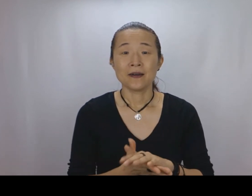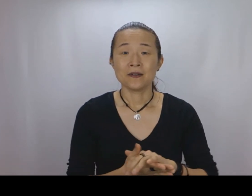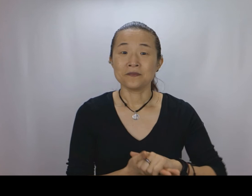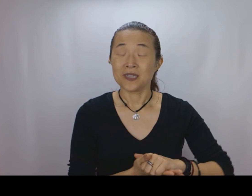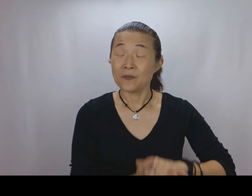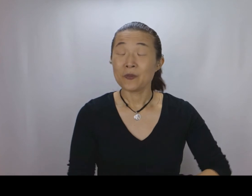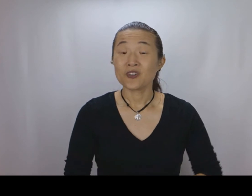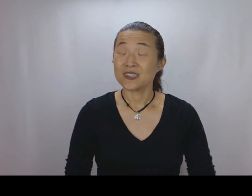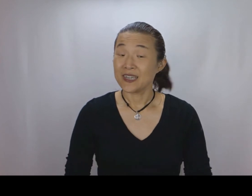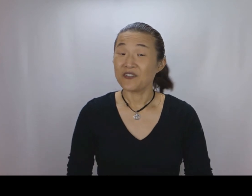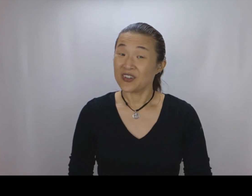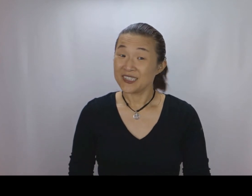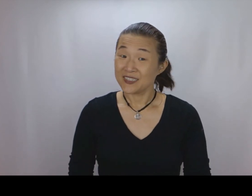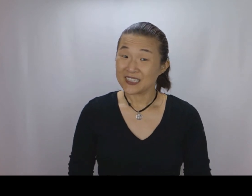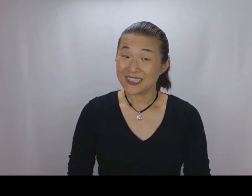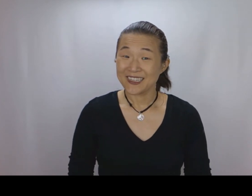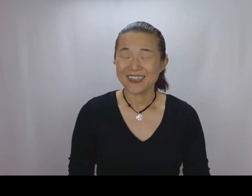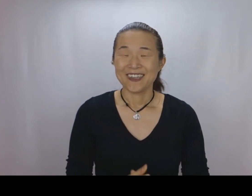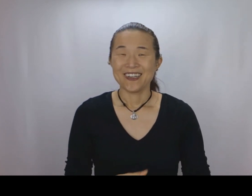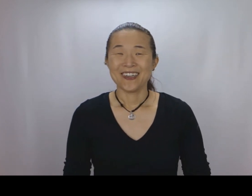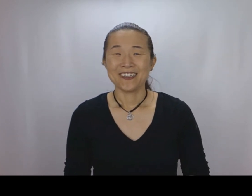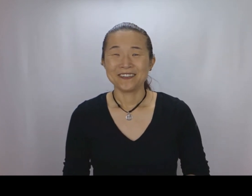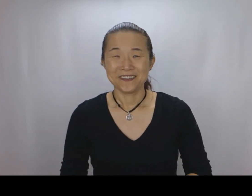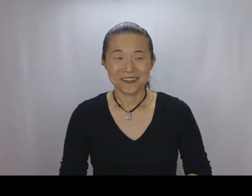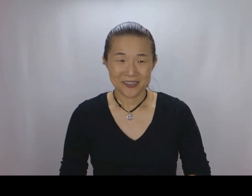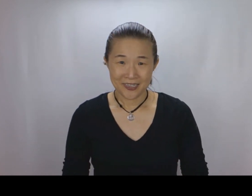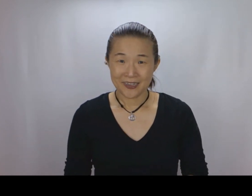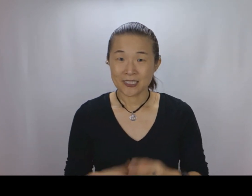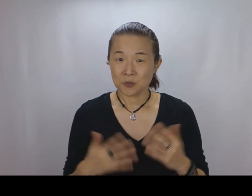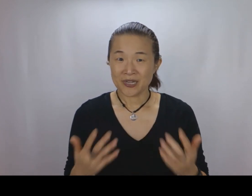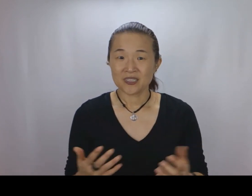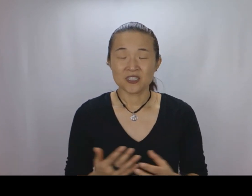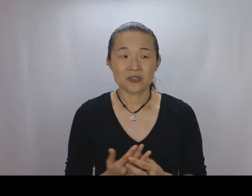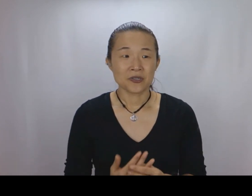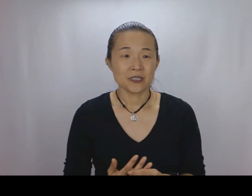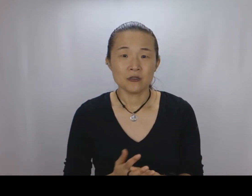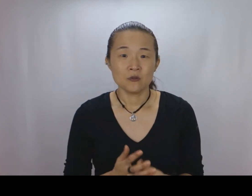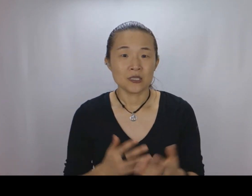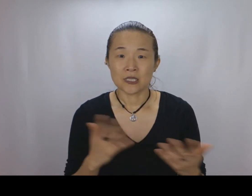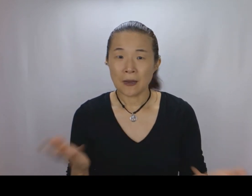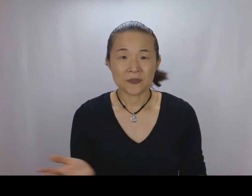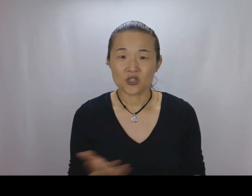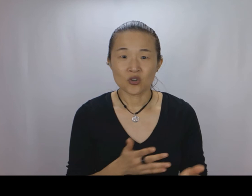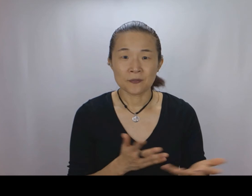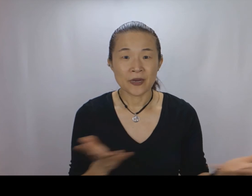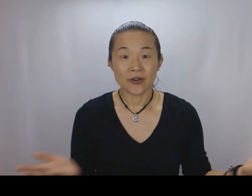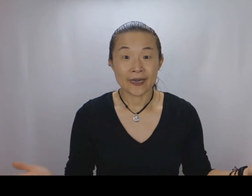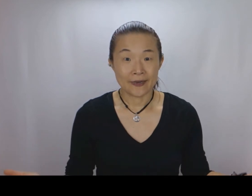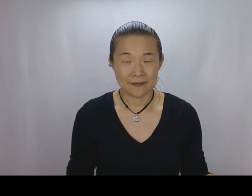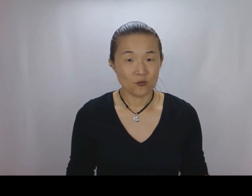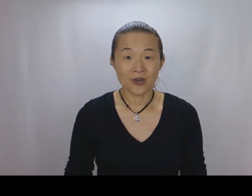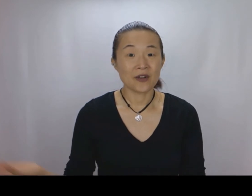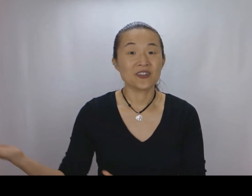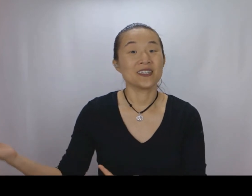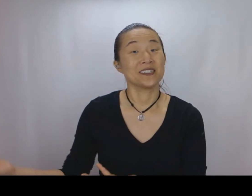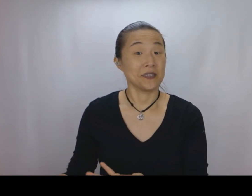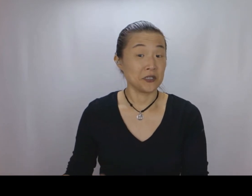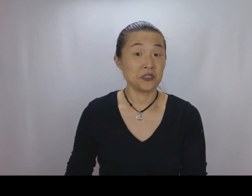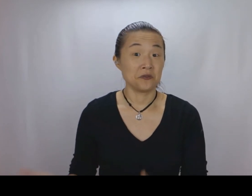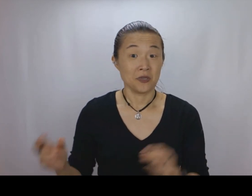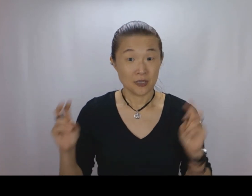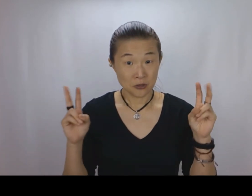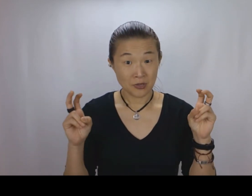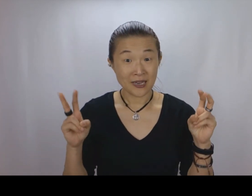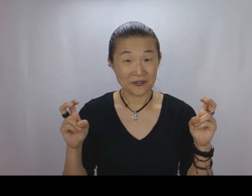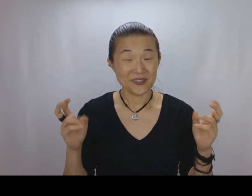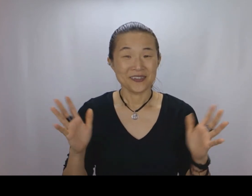deaf people are going to take it very seriously and expect that you're going to adopt or marry whatever it is that you, you love.